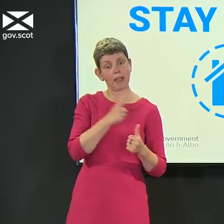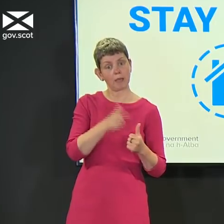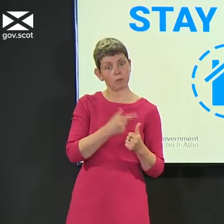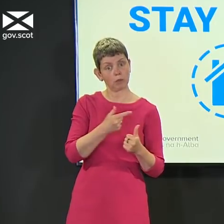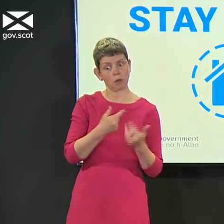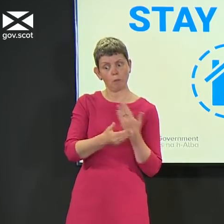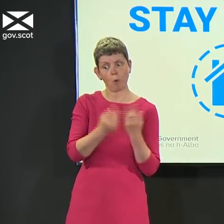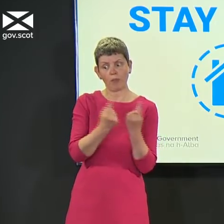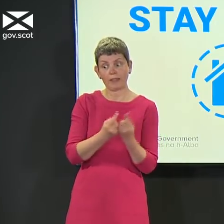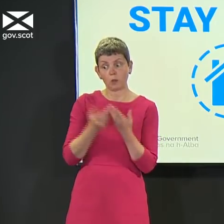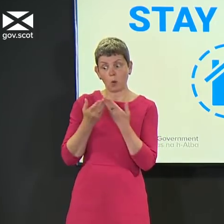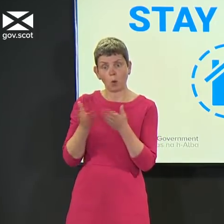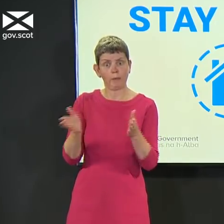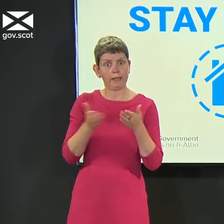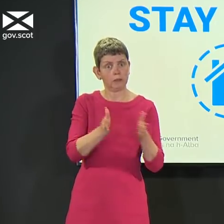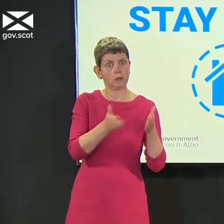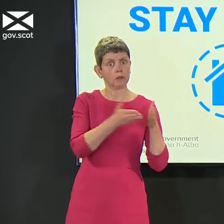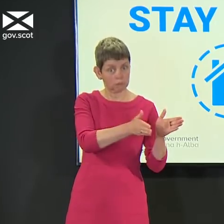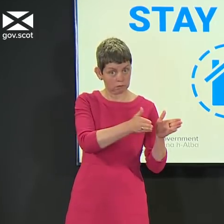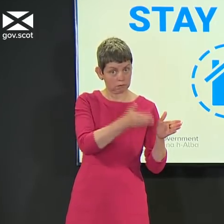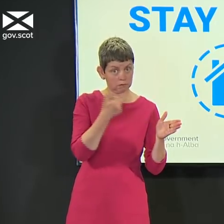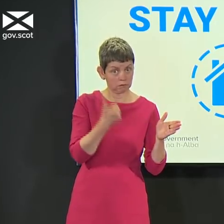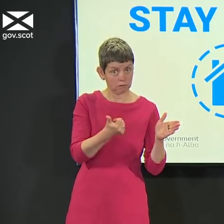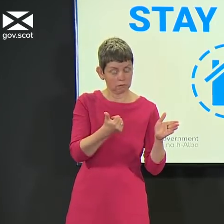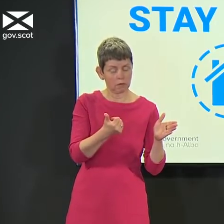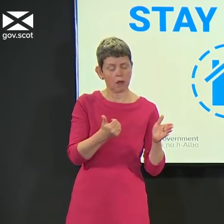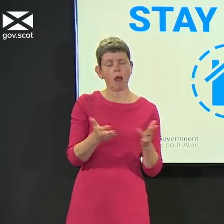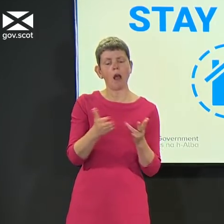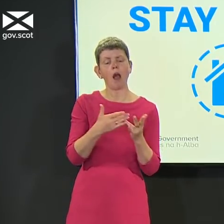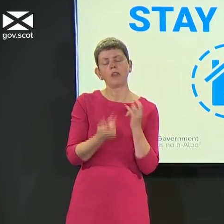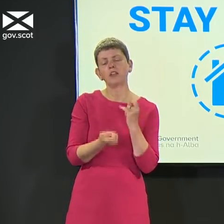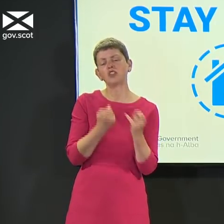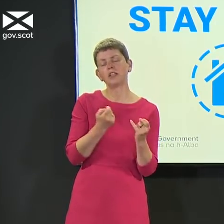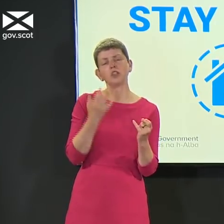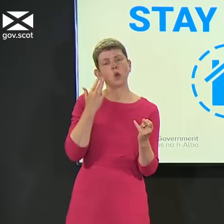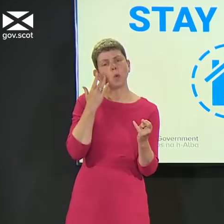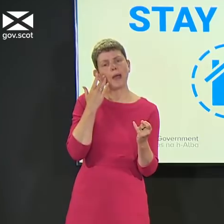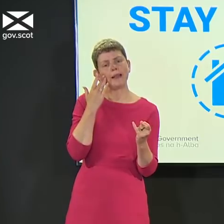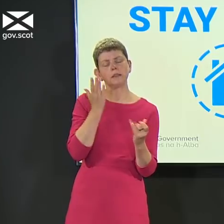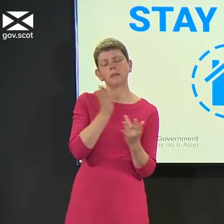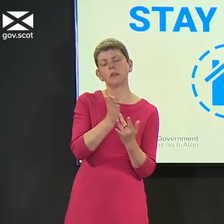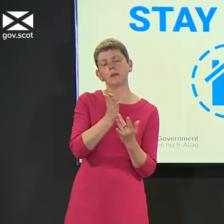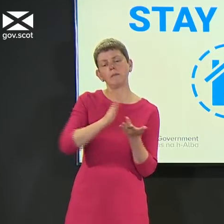the further changes come mid may then early June and late June and at the moment